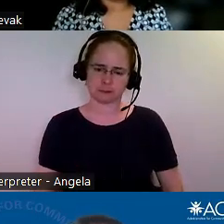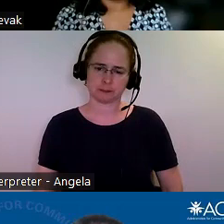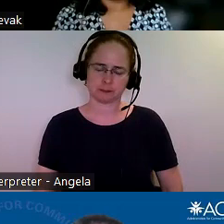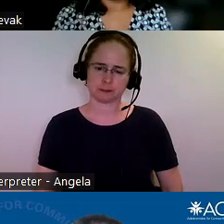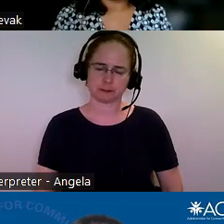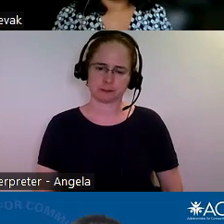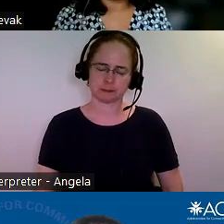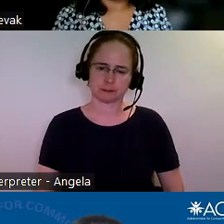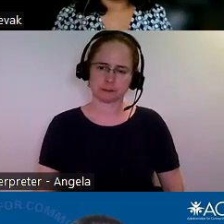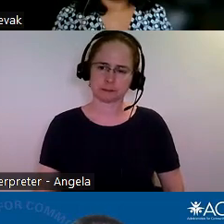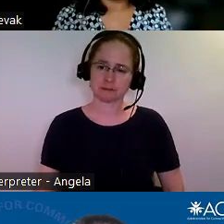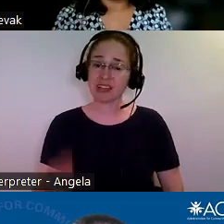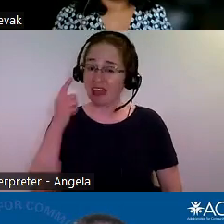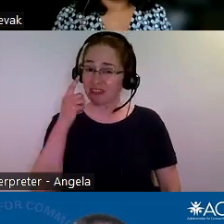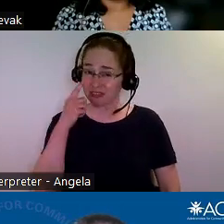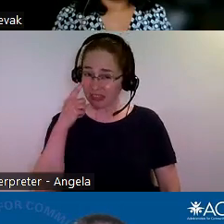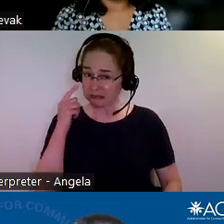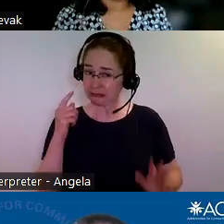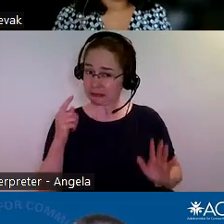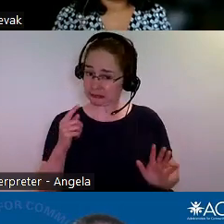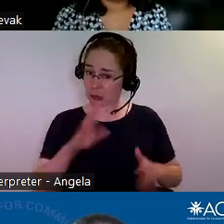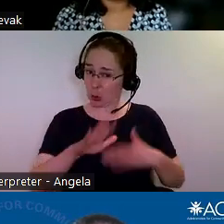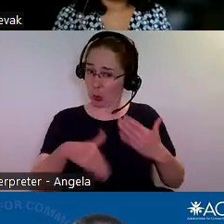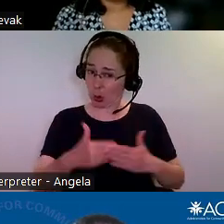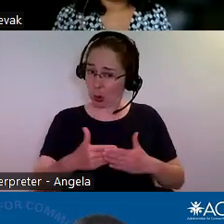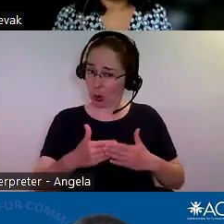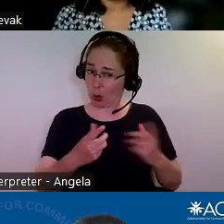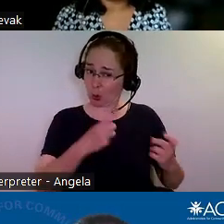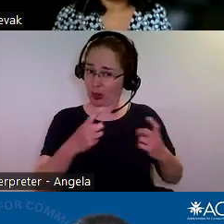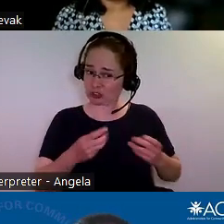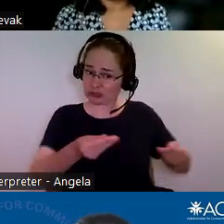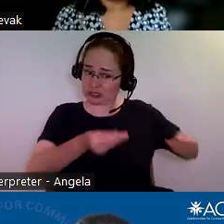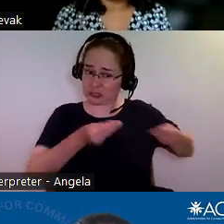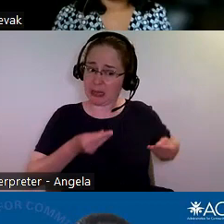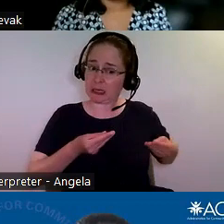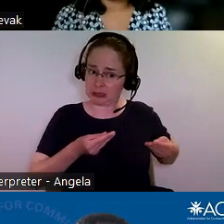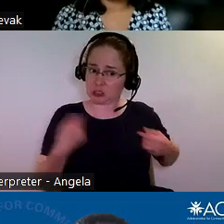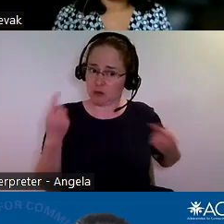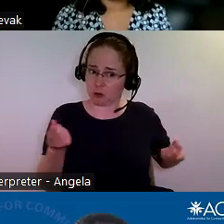I think that I have got all of the questions that have been submitted so far.